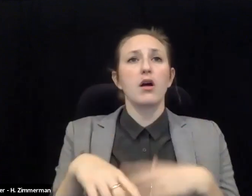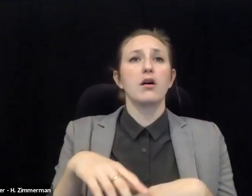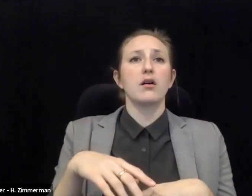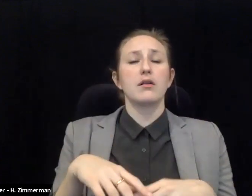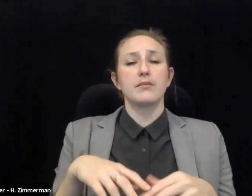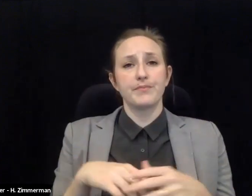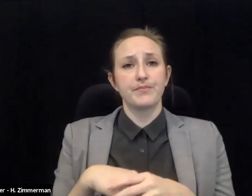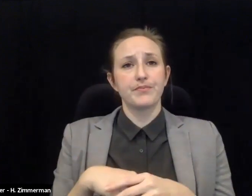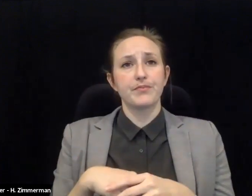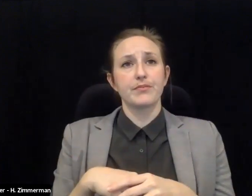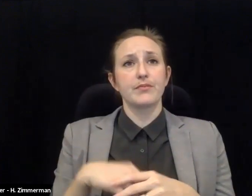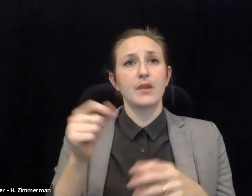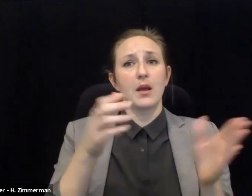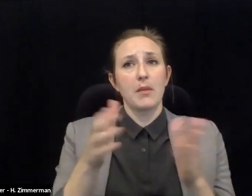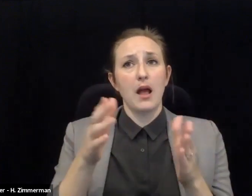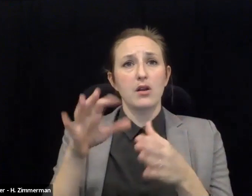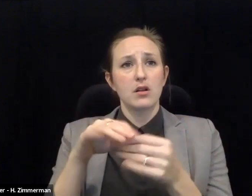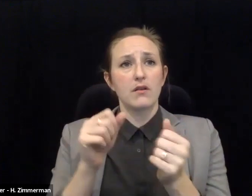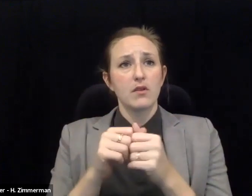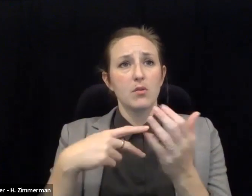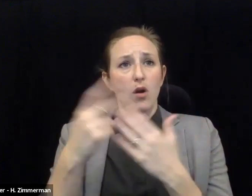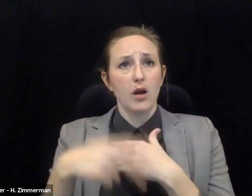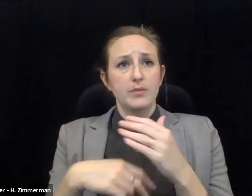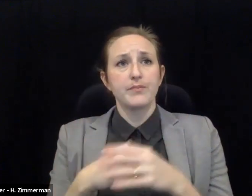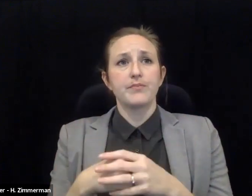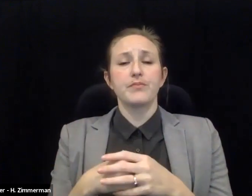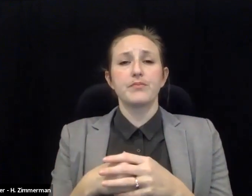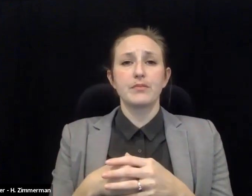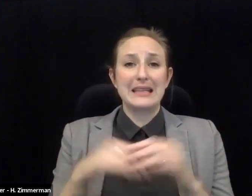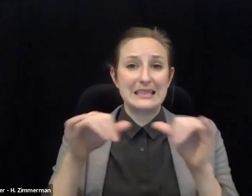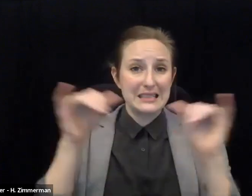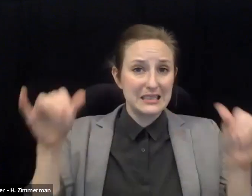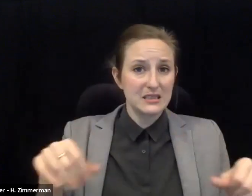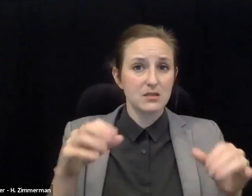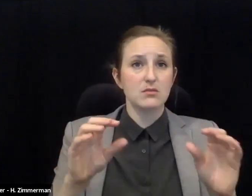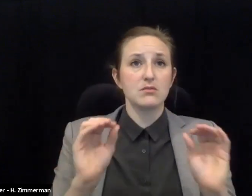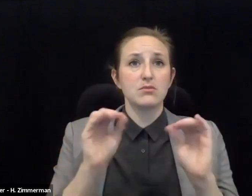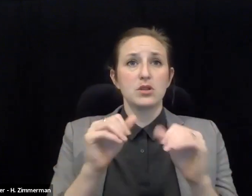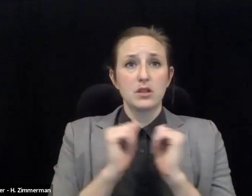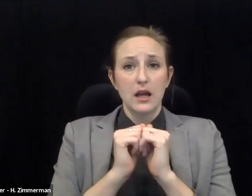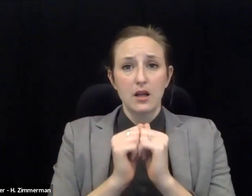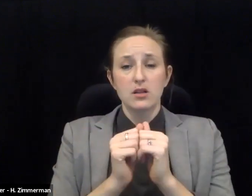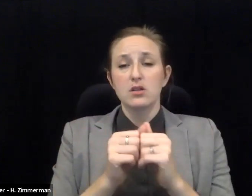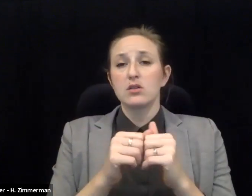the planners have a program have a system are putting together resources, but then there may also be a whole variety of other people.